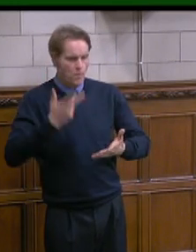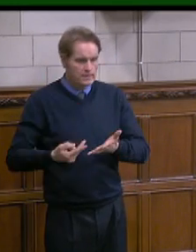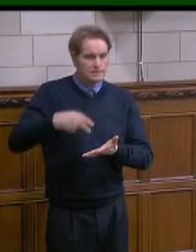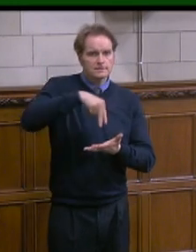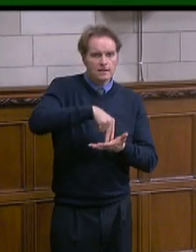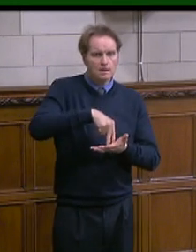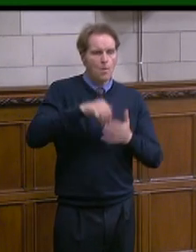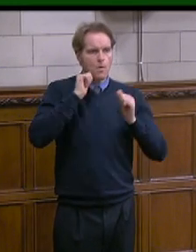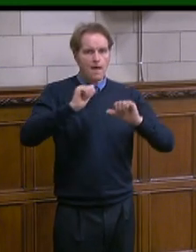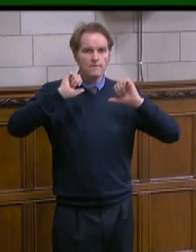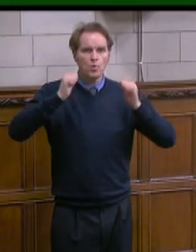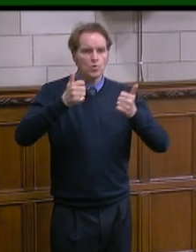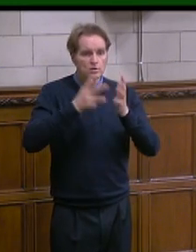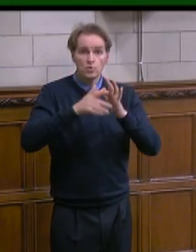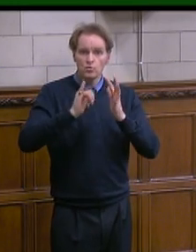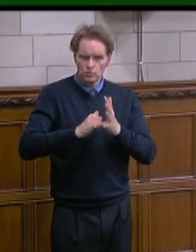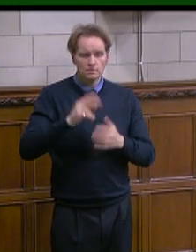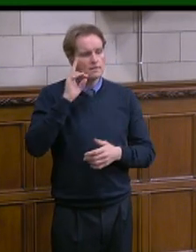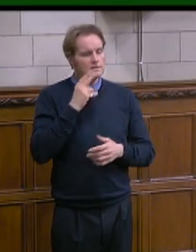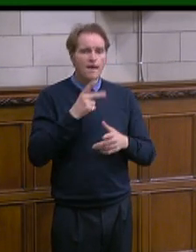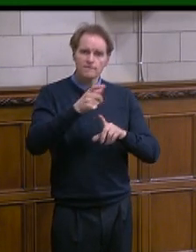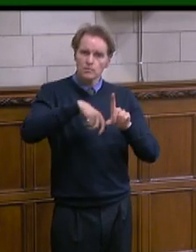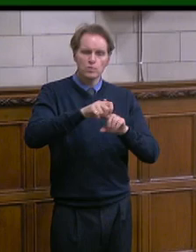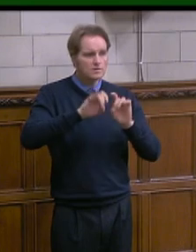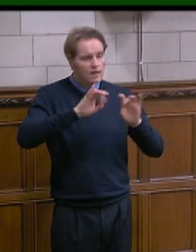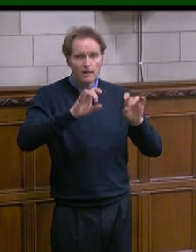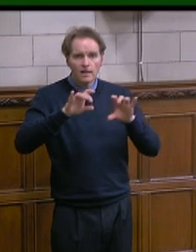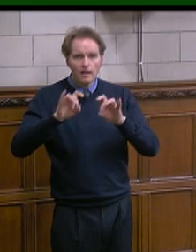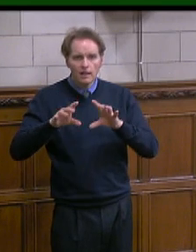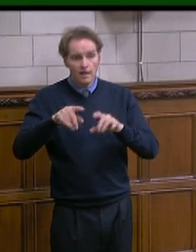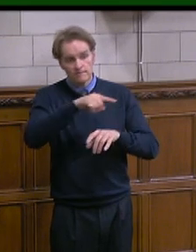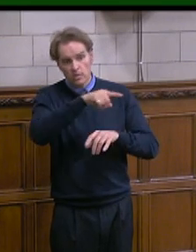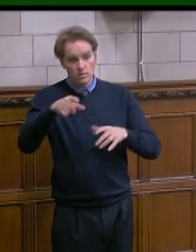community and BSL users.